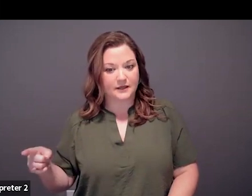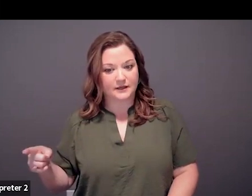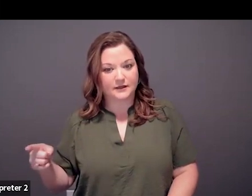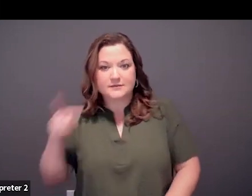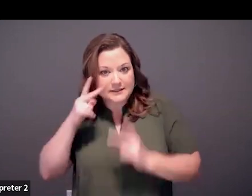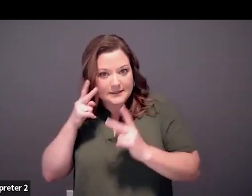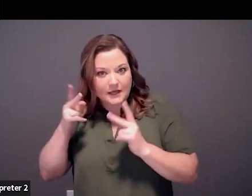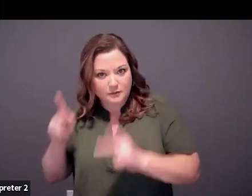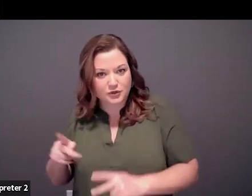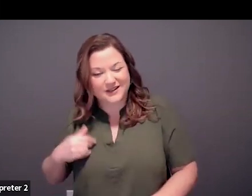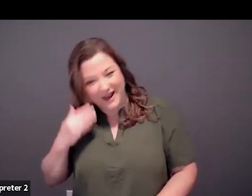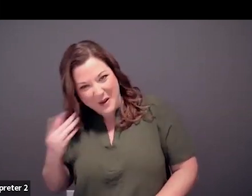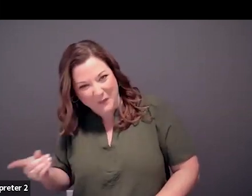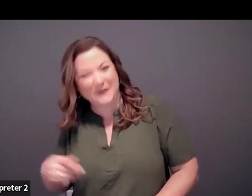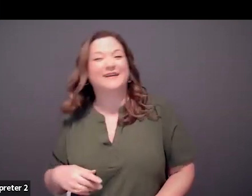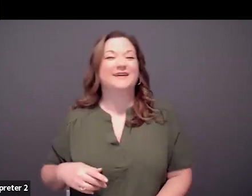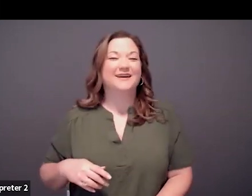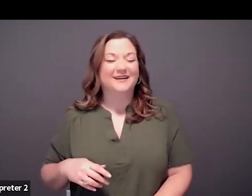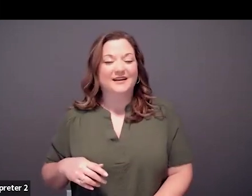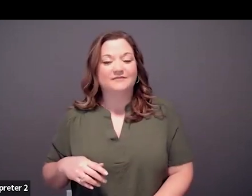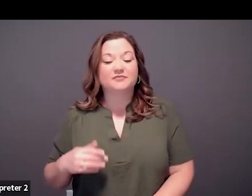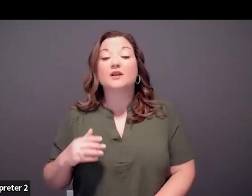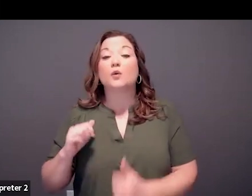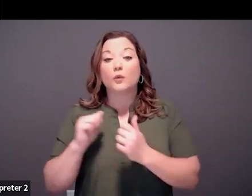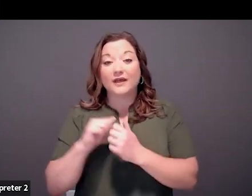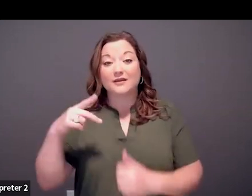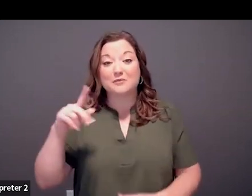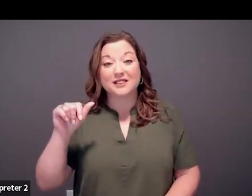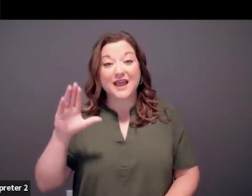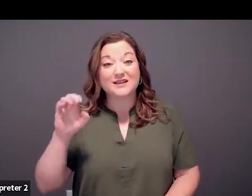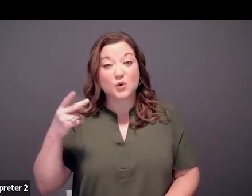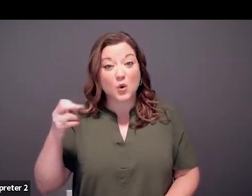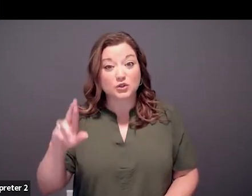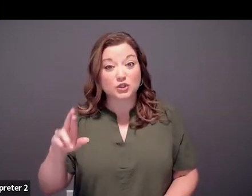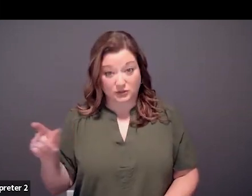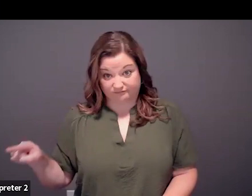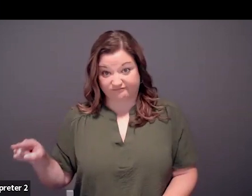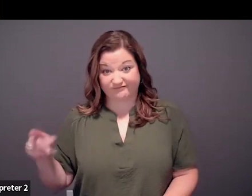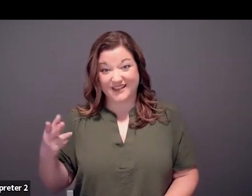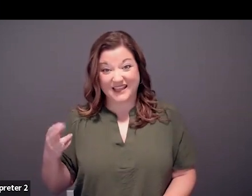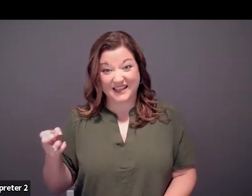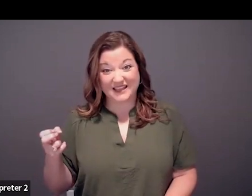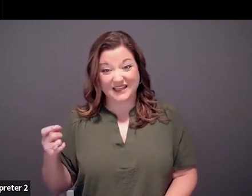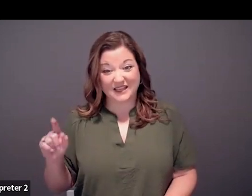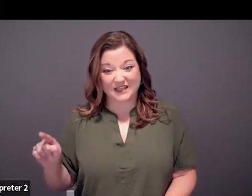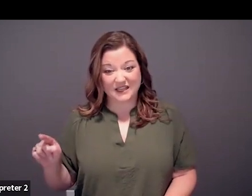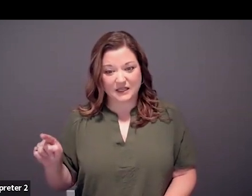I know this, with placeholders, he has had to cut-- look at what the placeholder was,